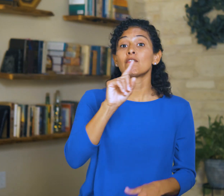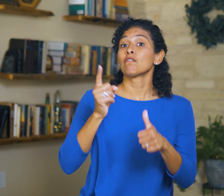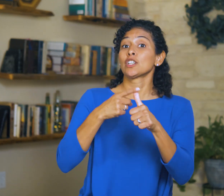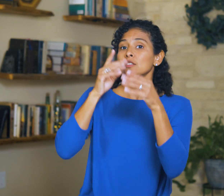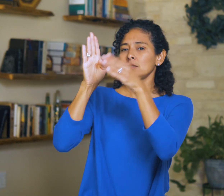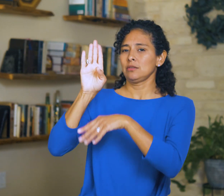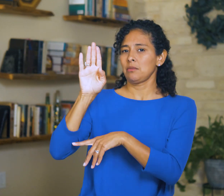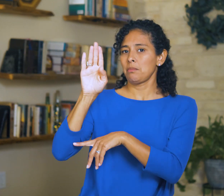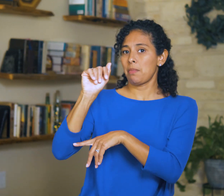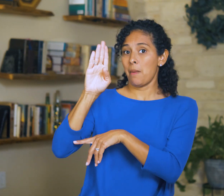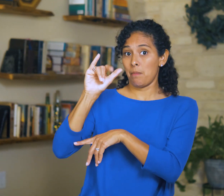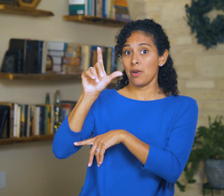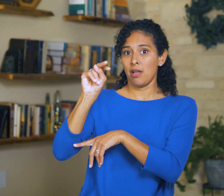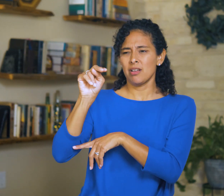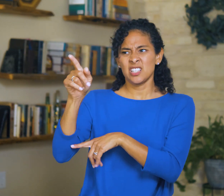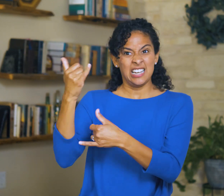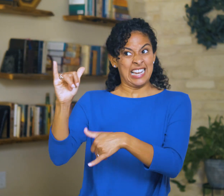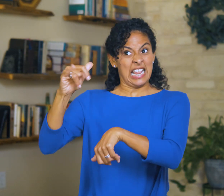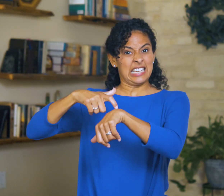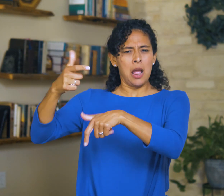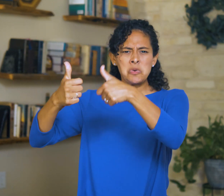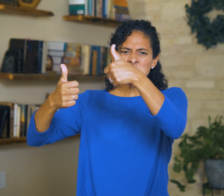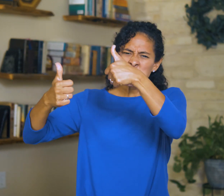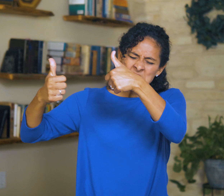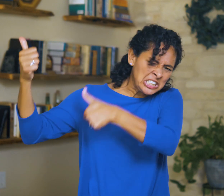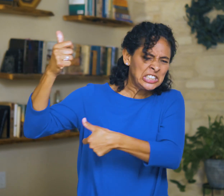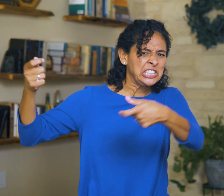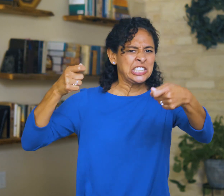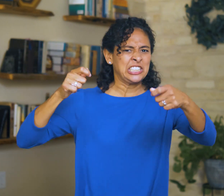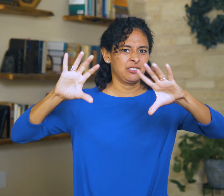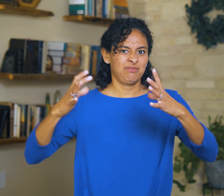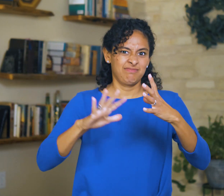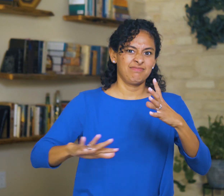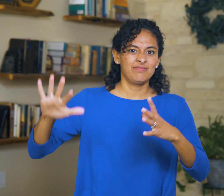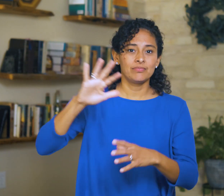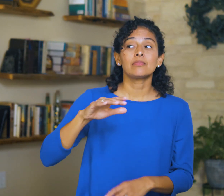starting with Babylon, a ruling power of the ancient world.